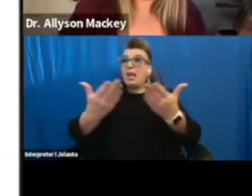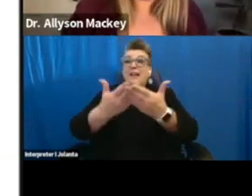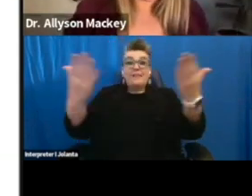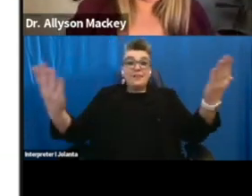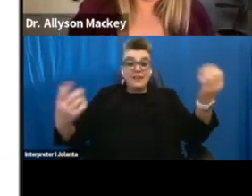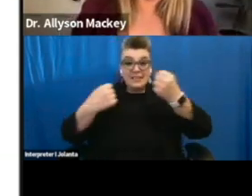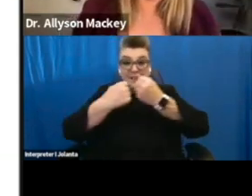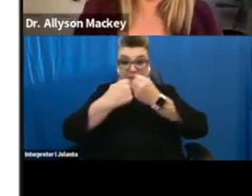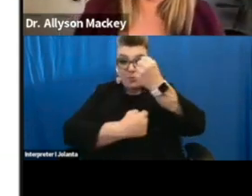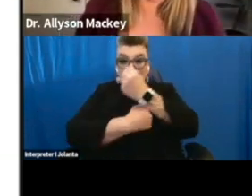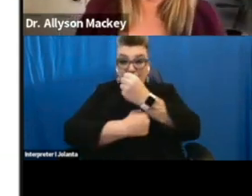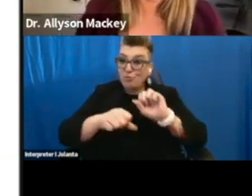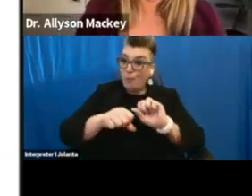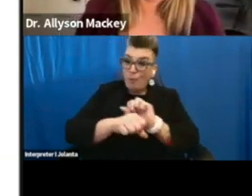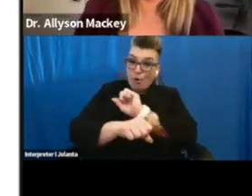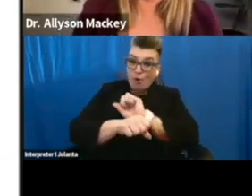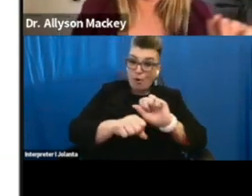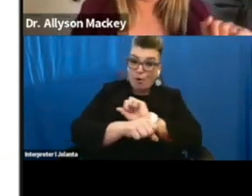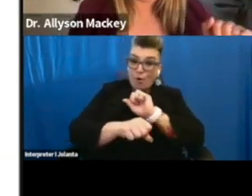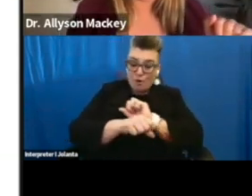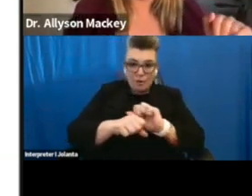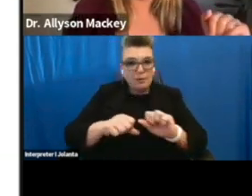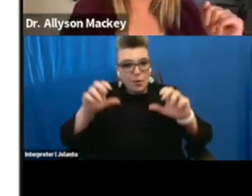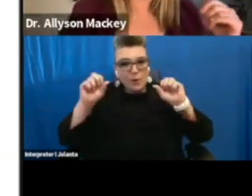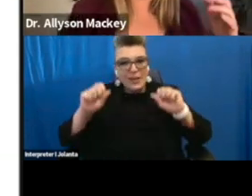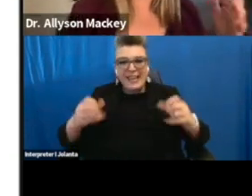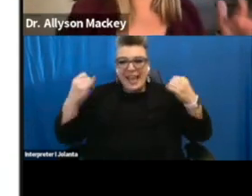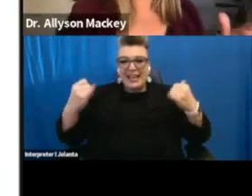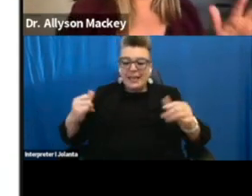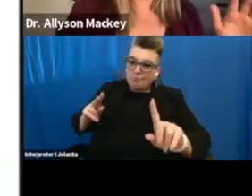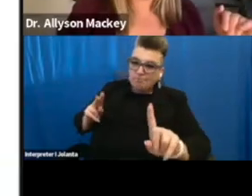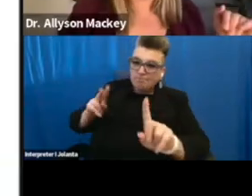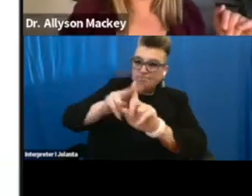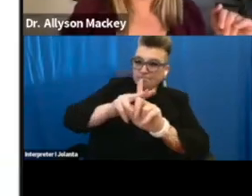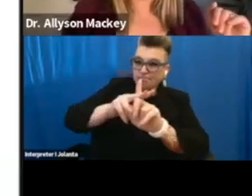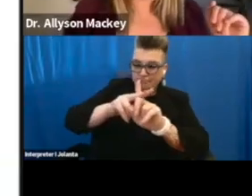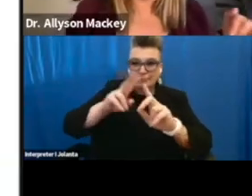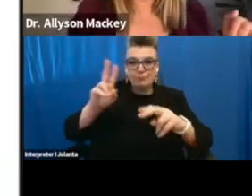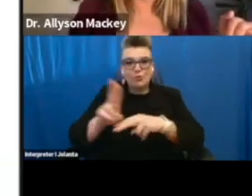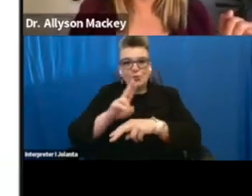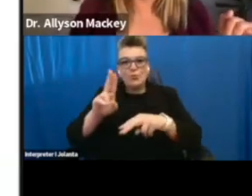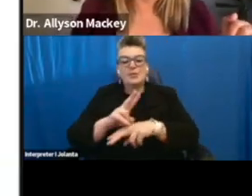good outcome measures we can now put to use in the context of this very hard to run but very exciting